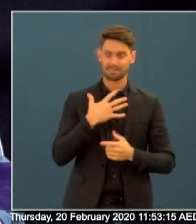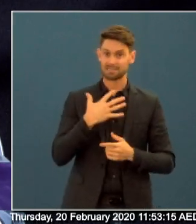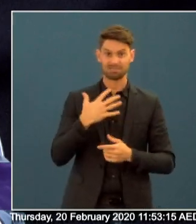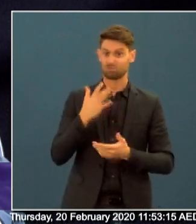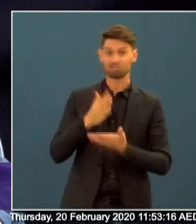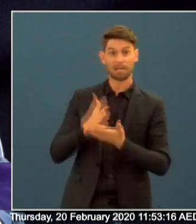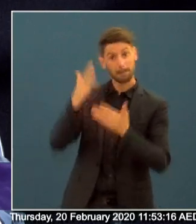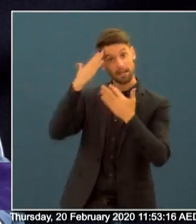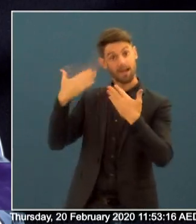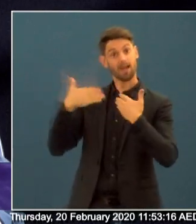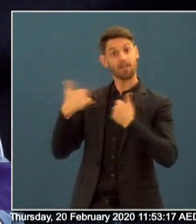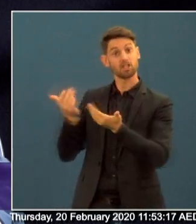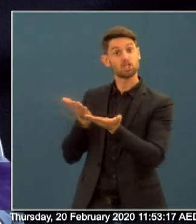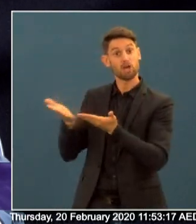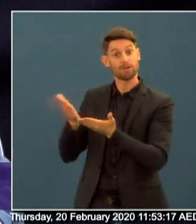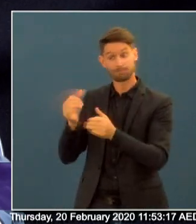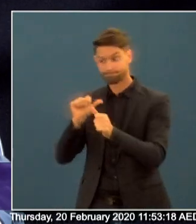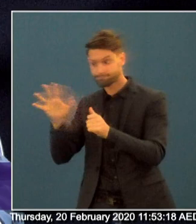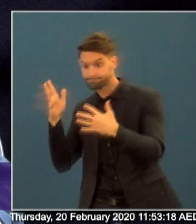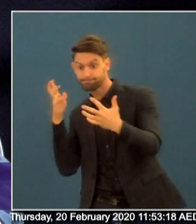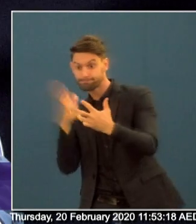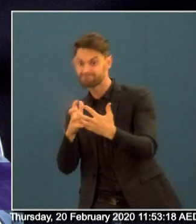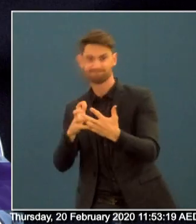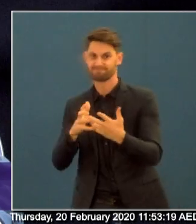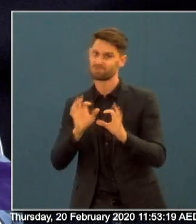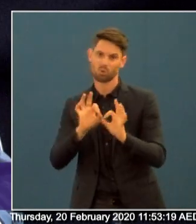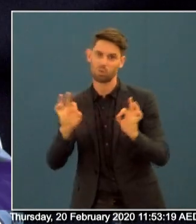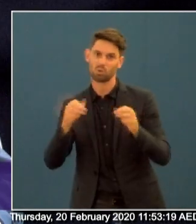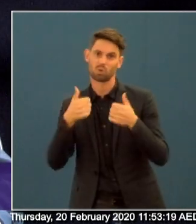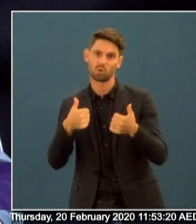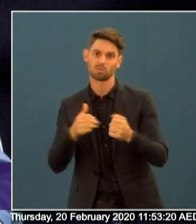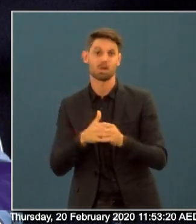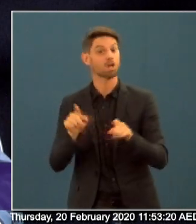An example would be, say, our national suicide prevention strategy,